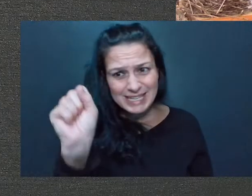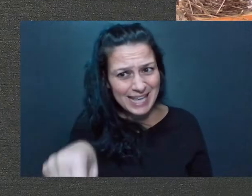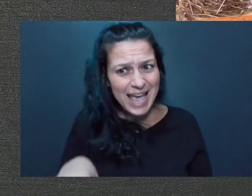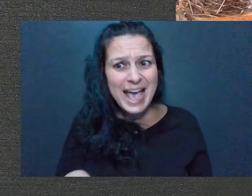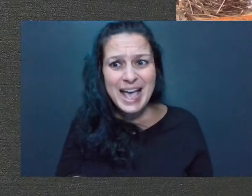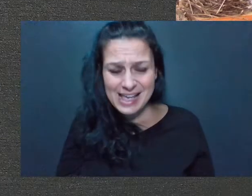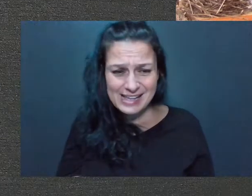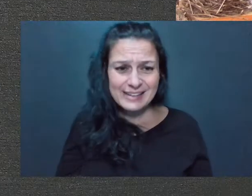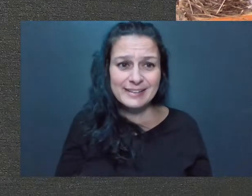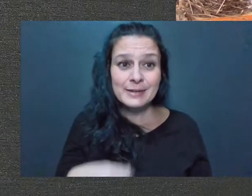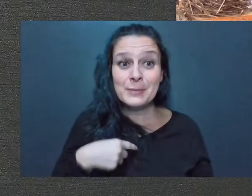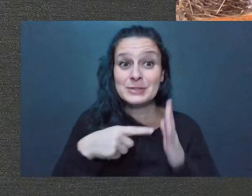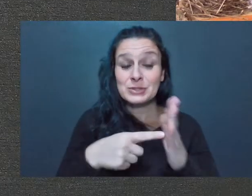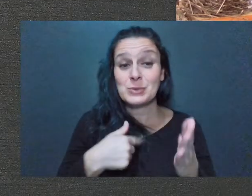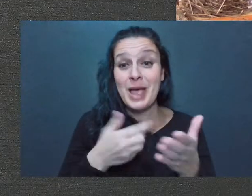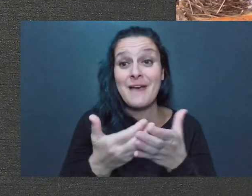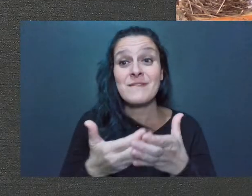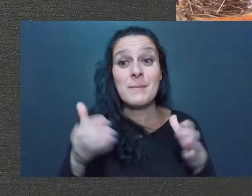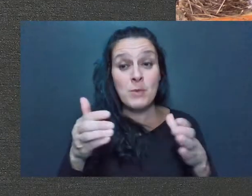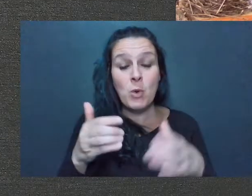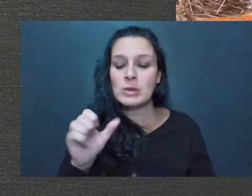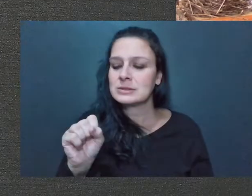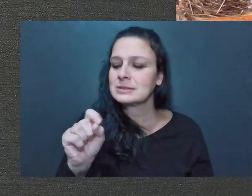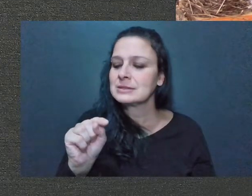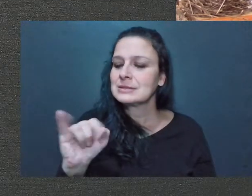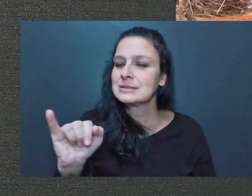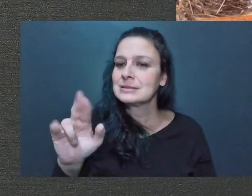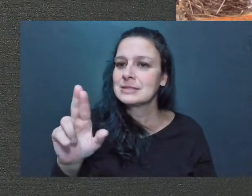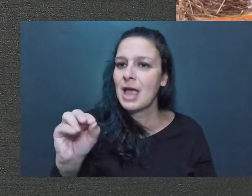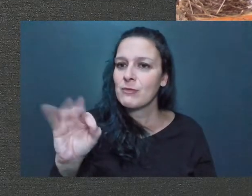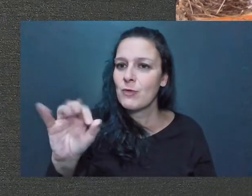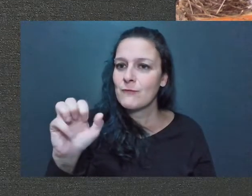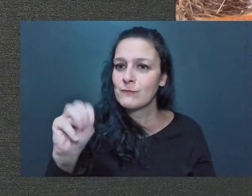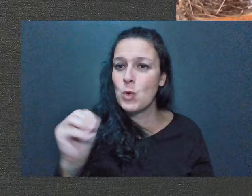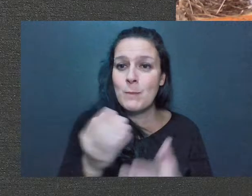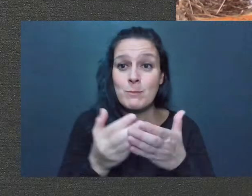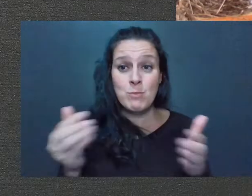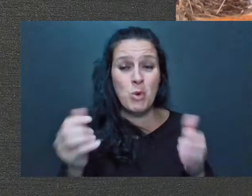But I wanted to show you, so I have a bowl. I have a styrofoam bowl. You can use anything.